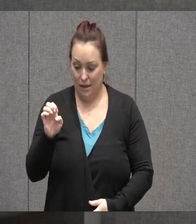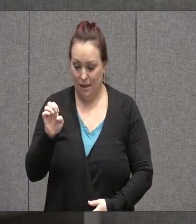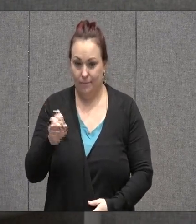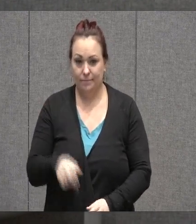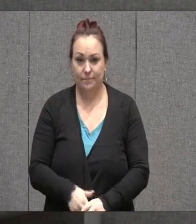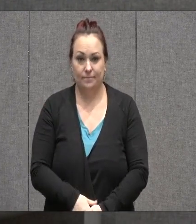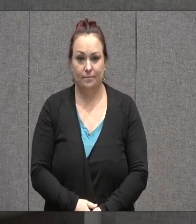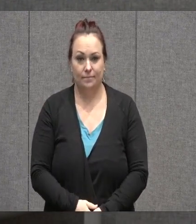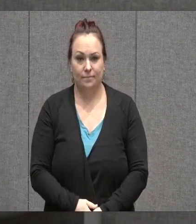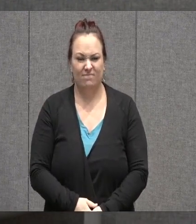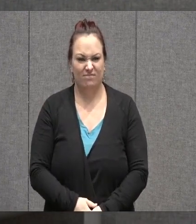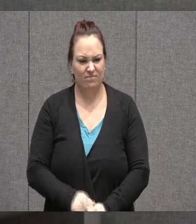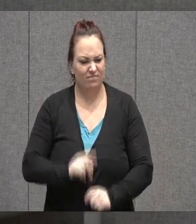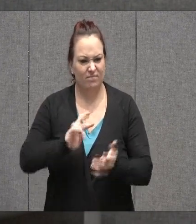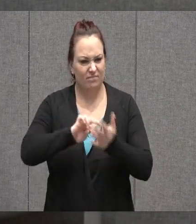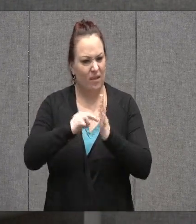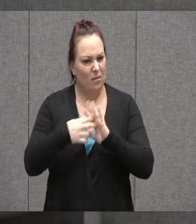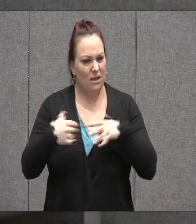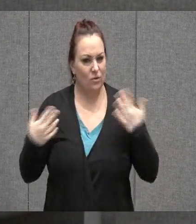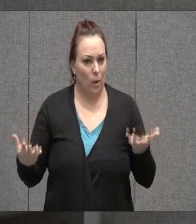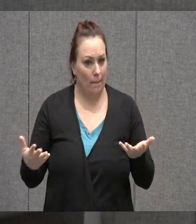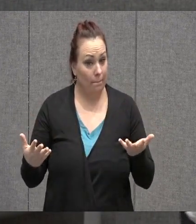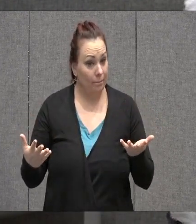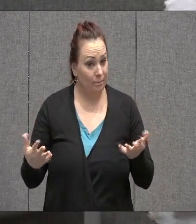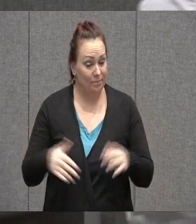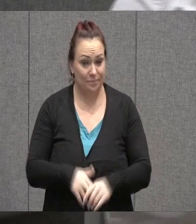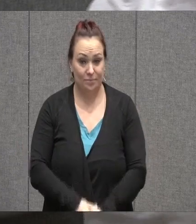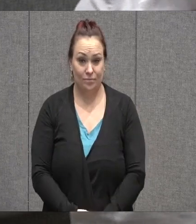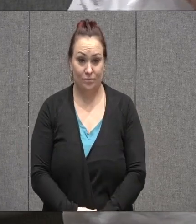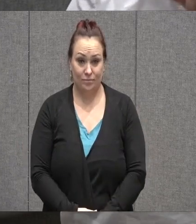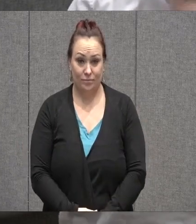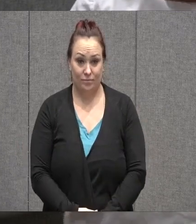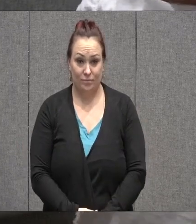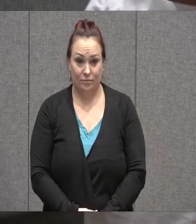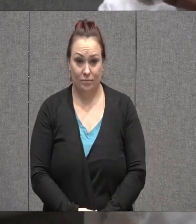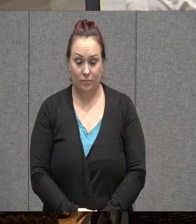Hm, what do you think that one means? Like redo.